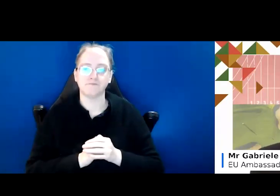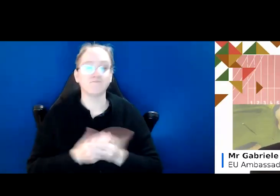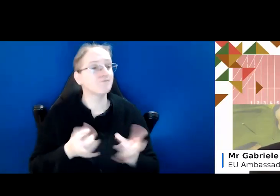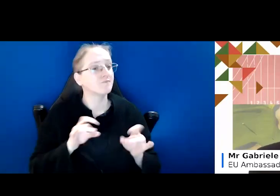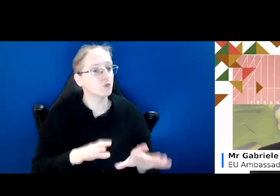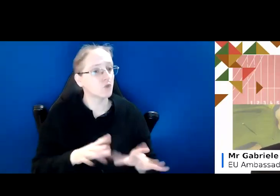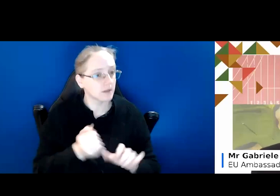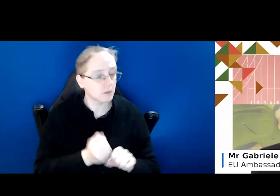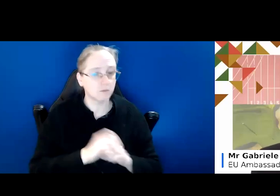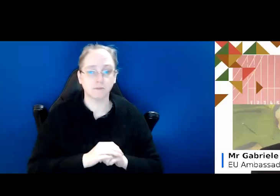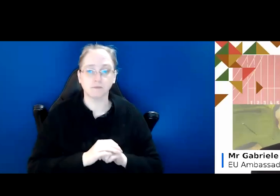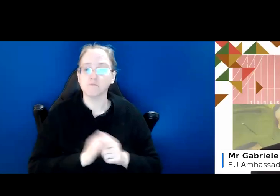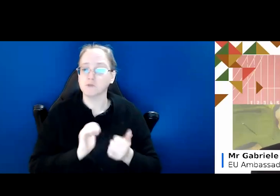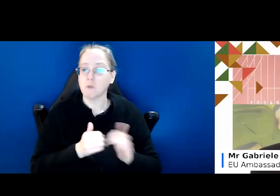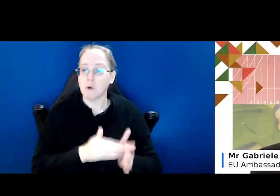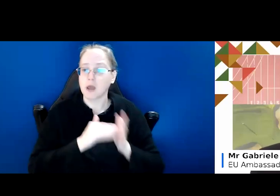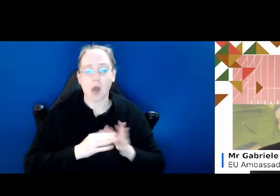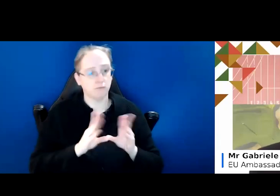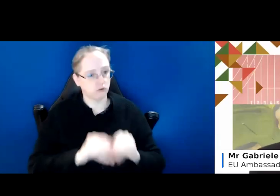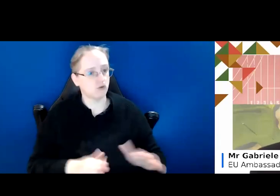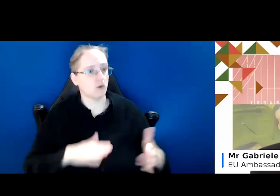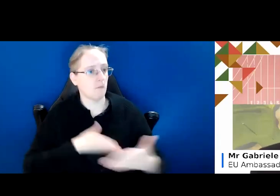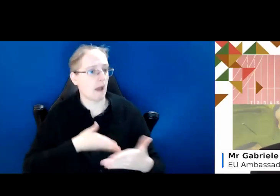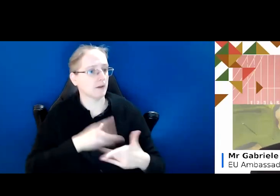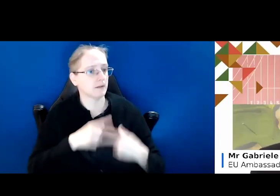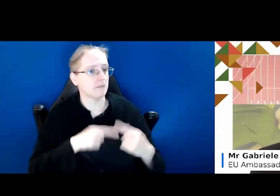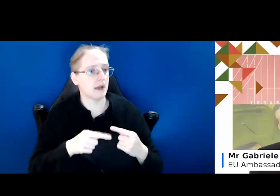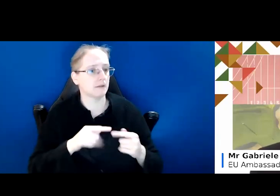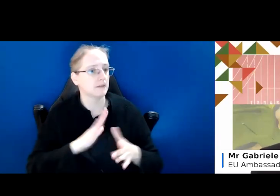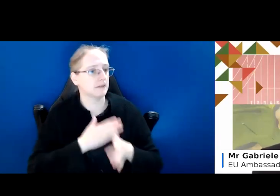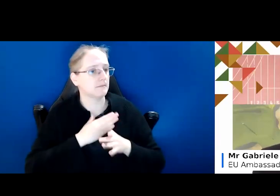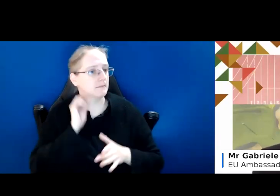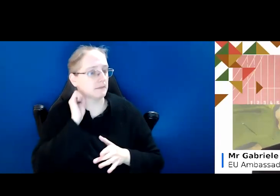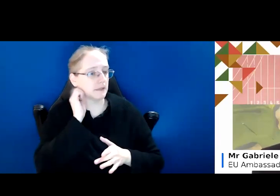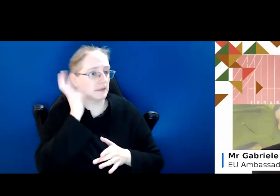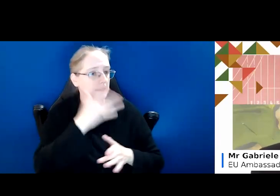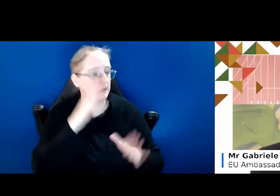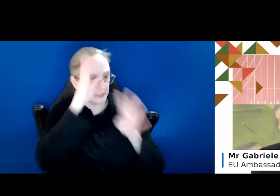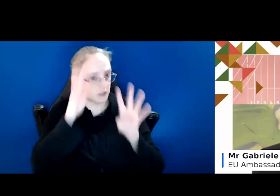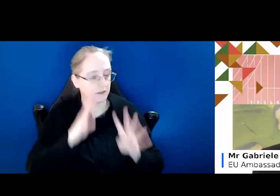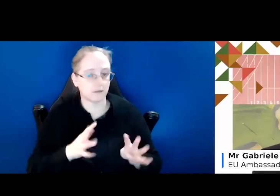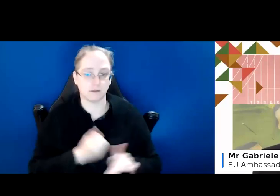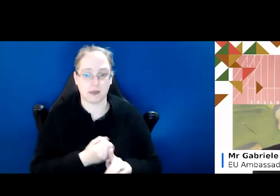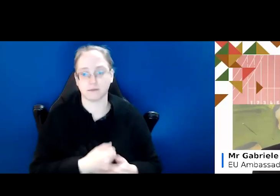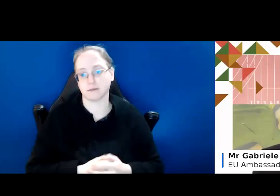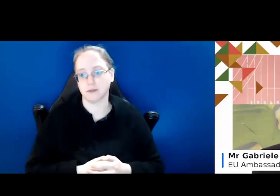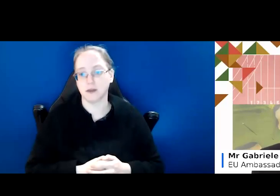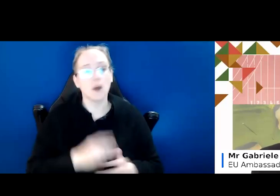of breaking down the barriers around Indigenous affairs. Looking at Australia's famous sporting stars, you note